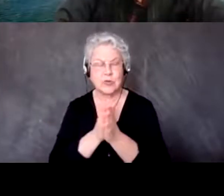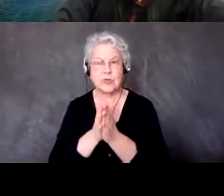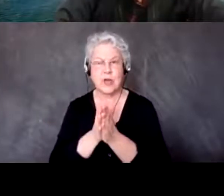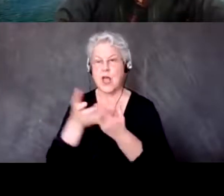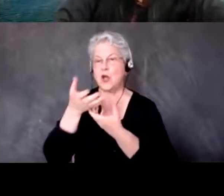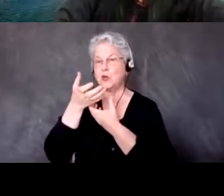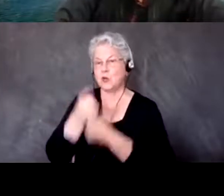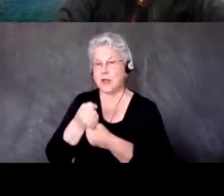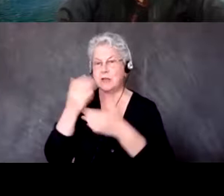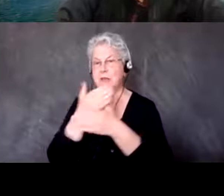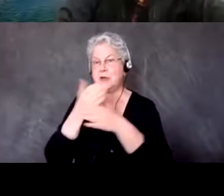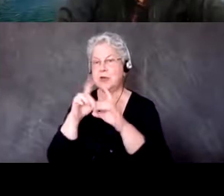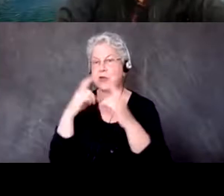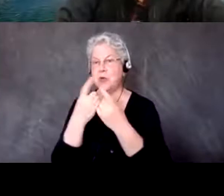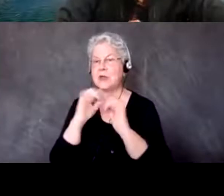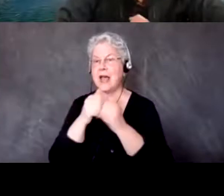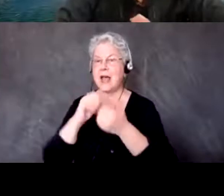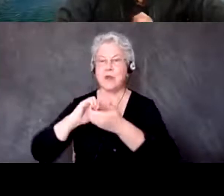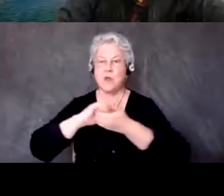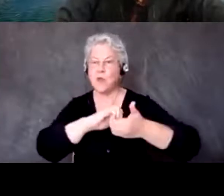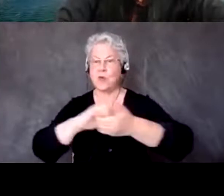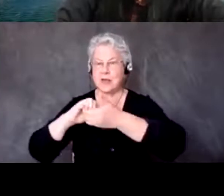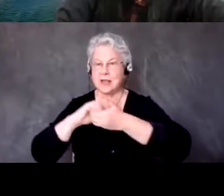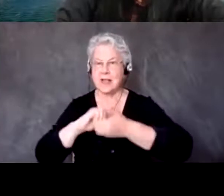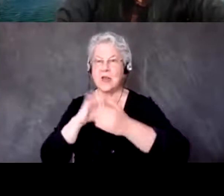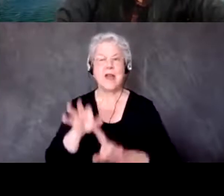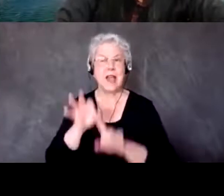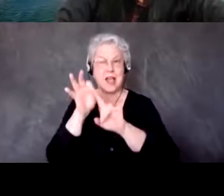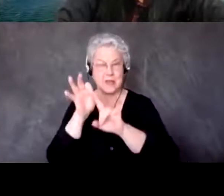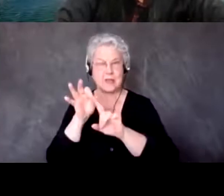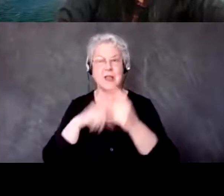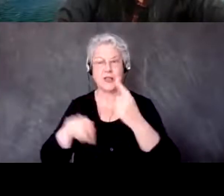how you can work together, especially when the CCP is the overarching plan,